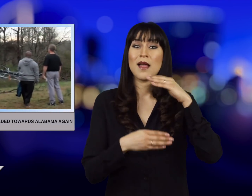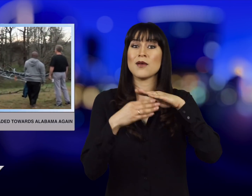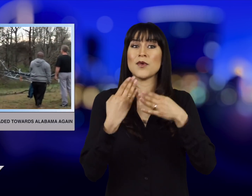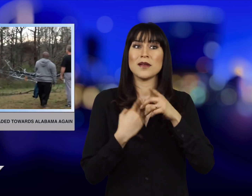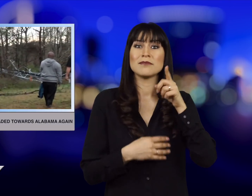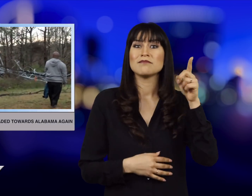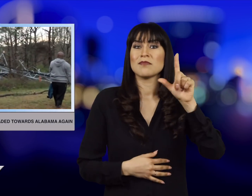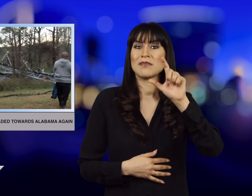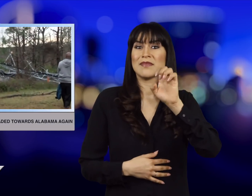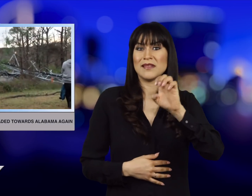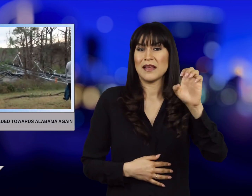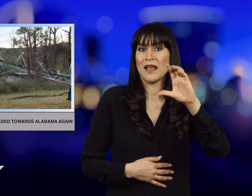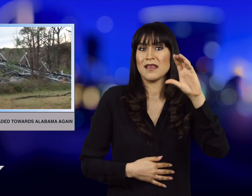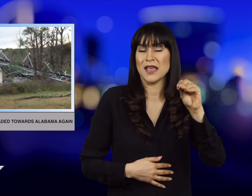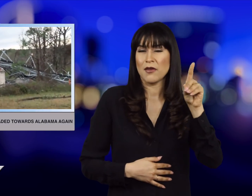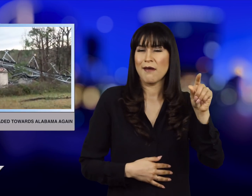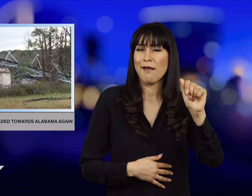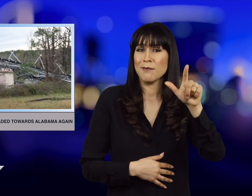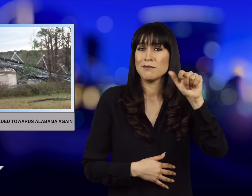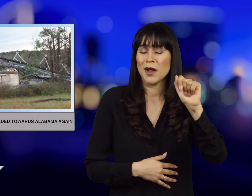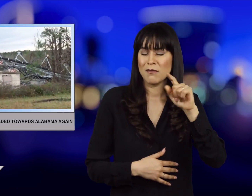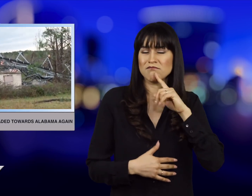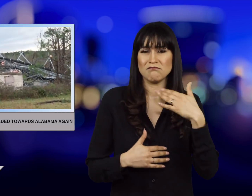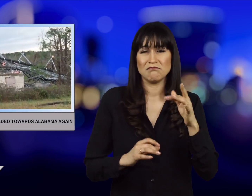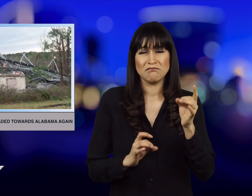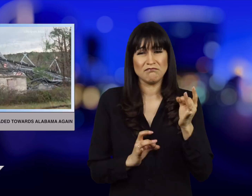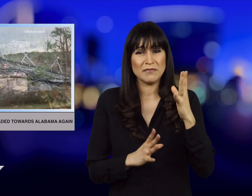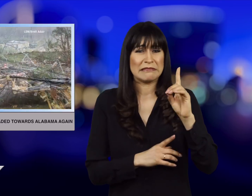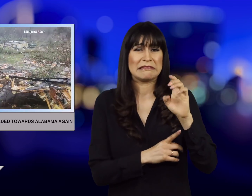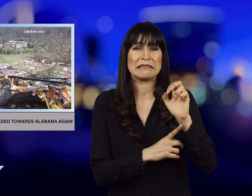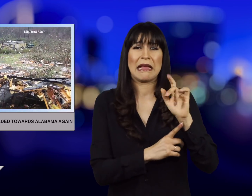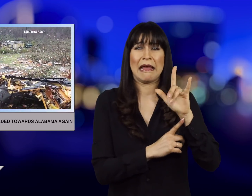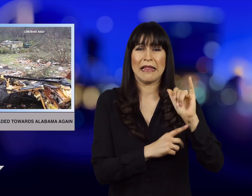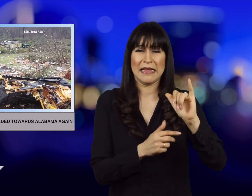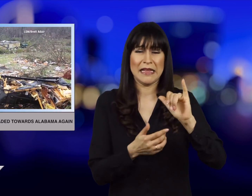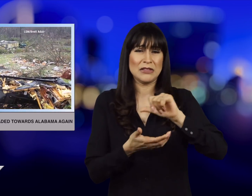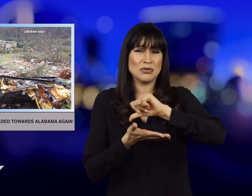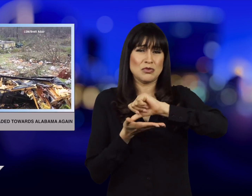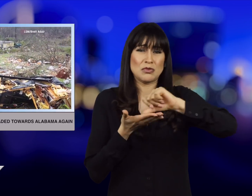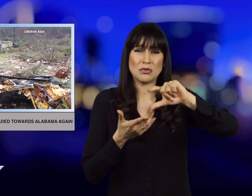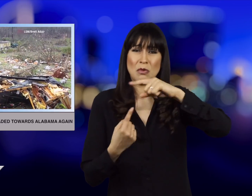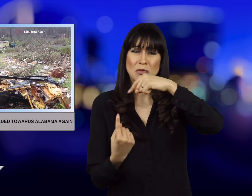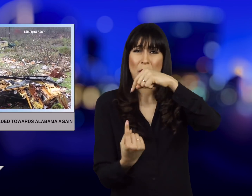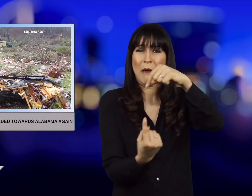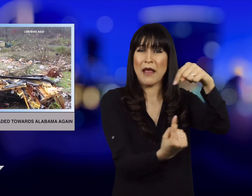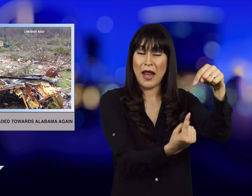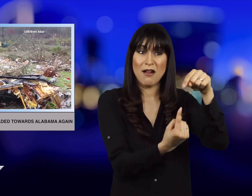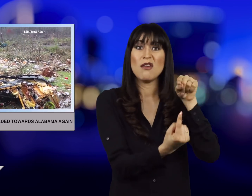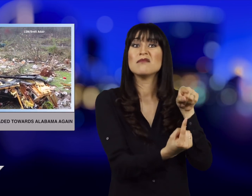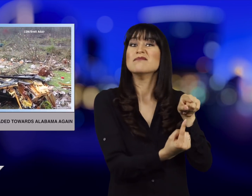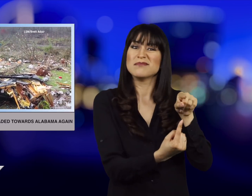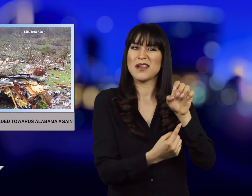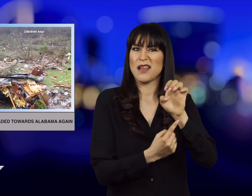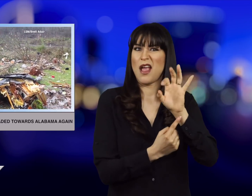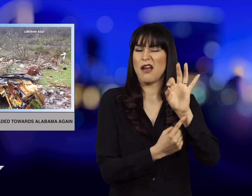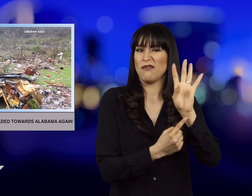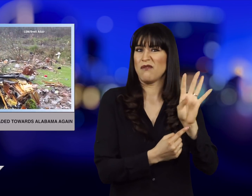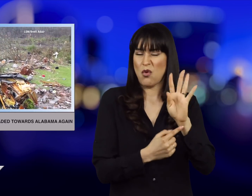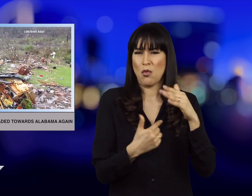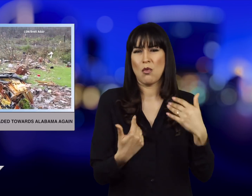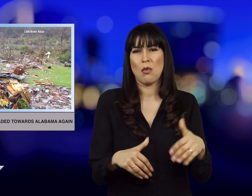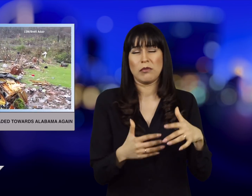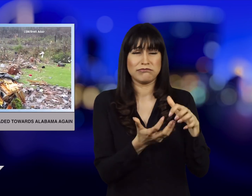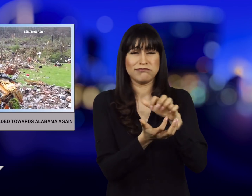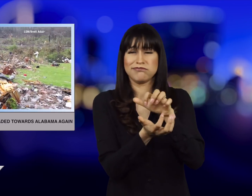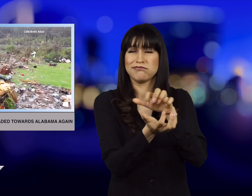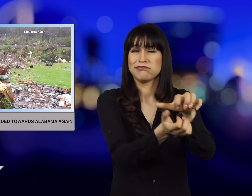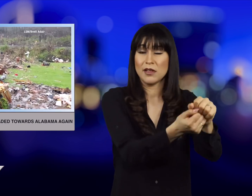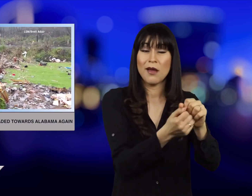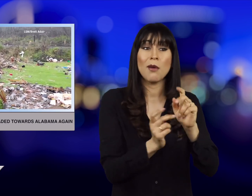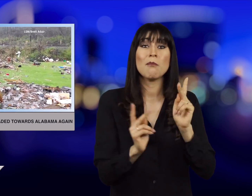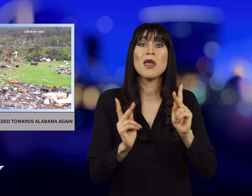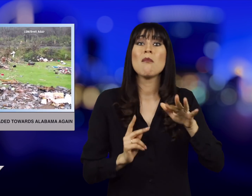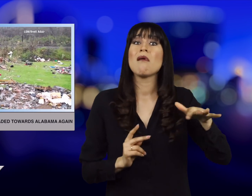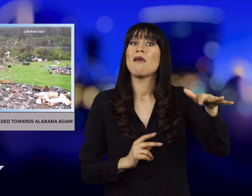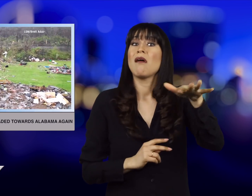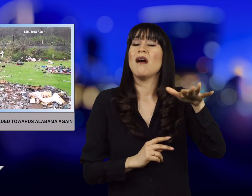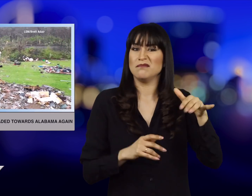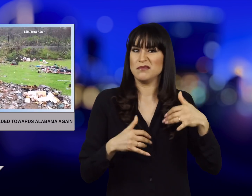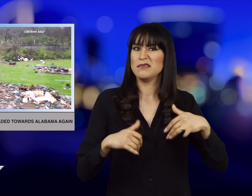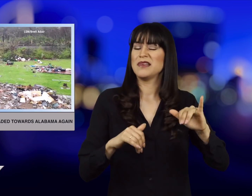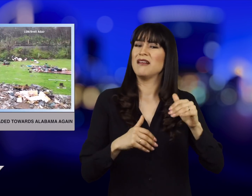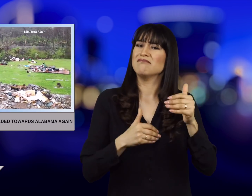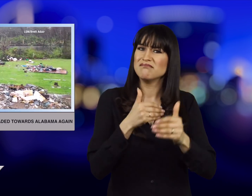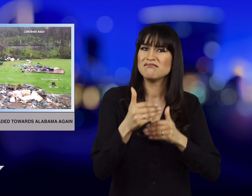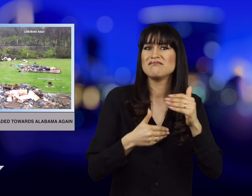Residents in Lee County, Alabama are still trying to recover from the deadly EF-4 tornado